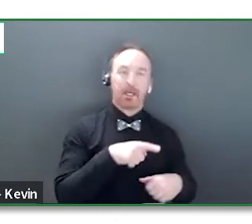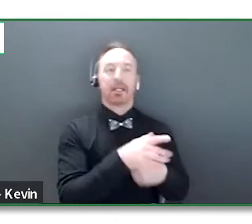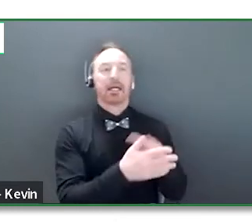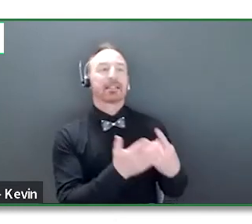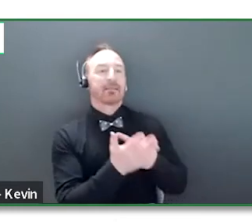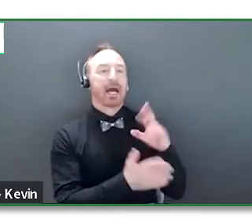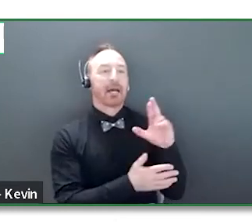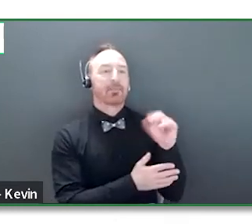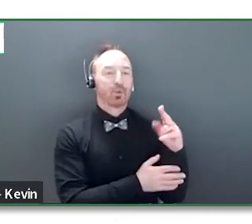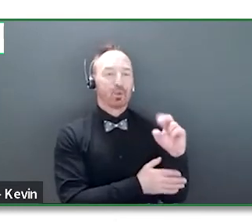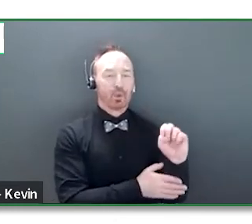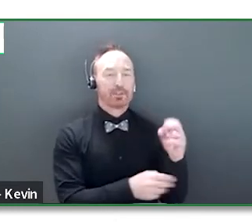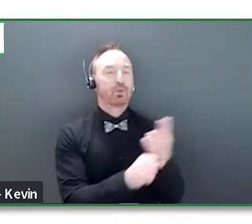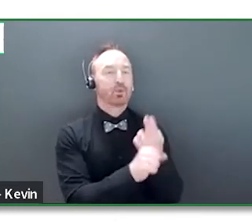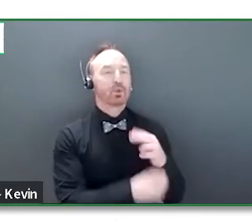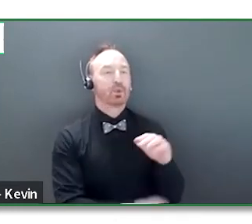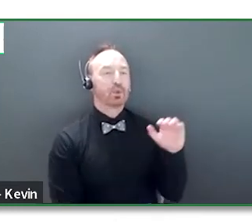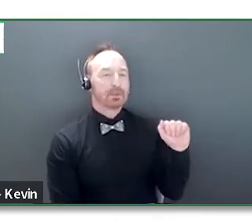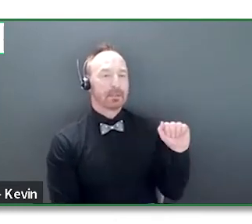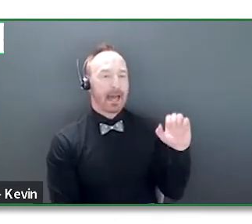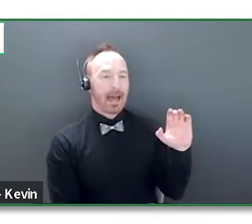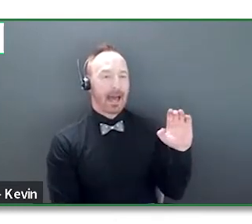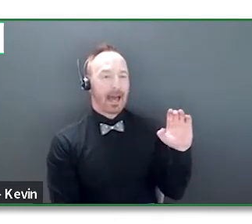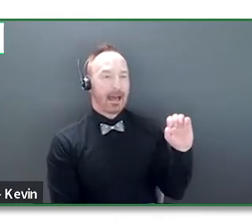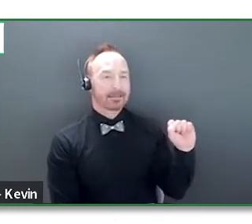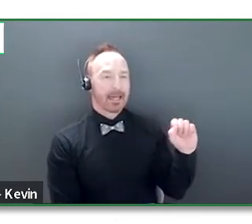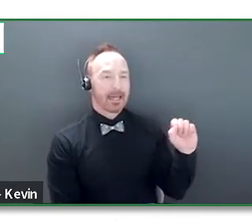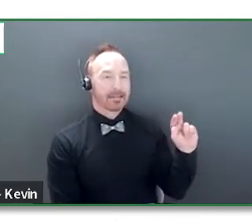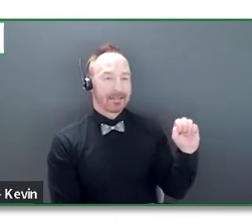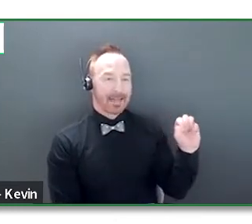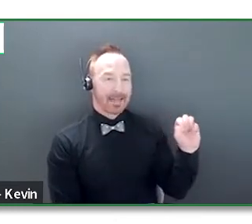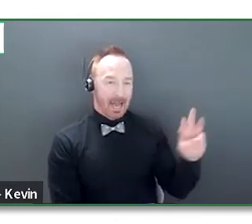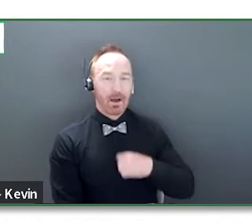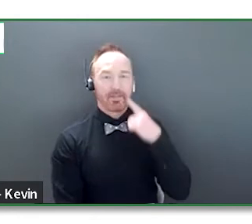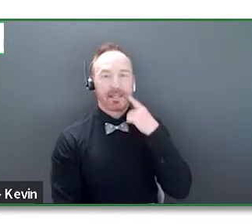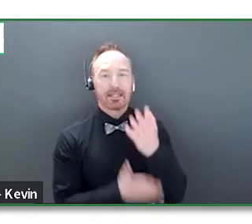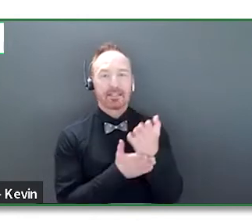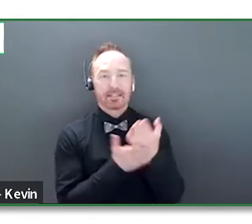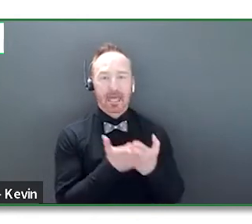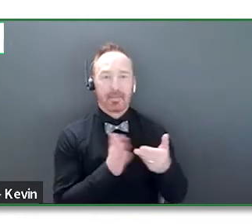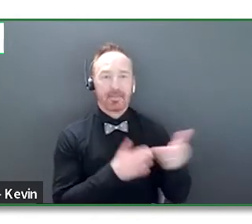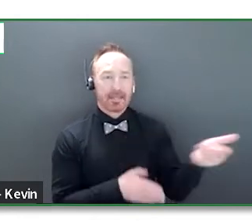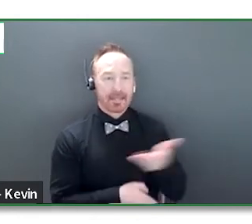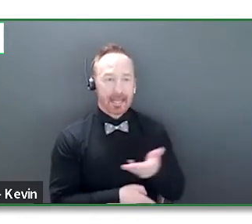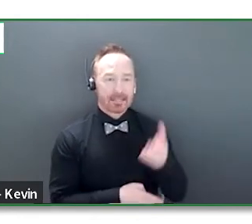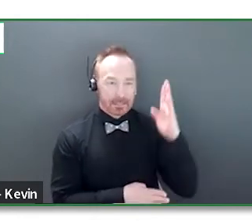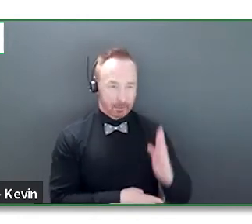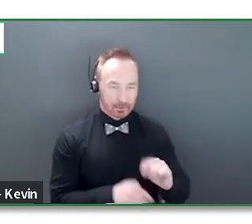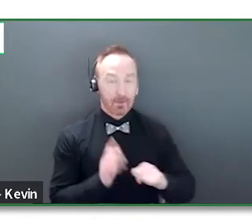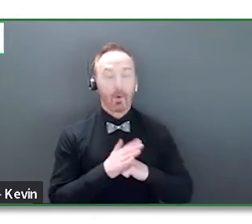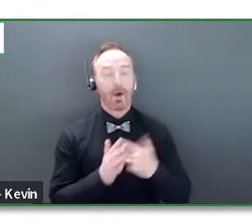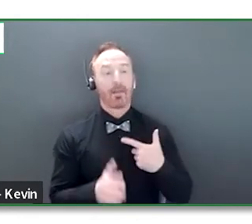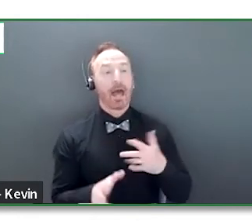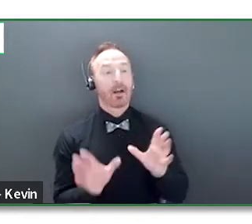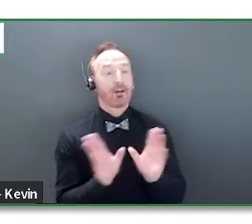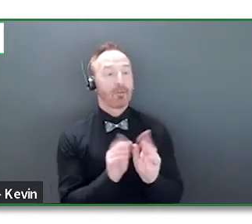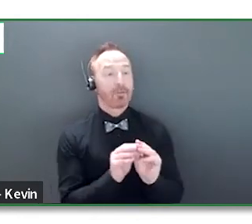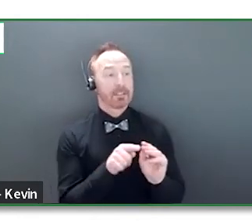consultants. I believe some of the guest speakers that are coming in for the conference have been working with Parks Canada as